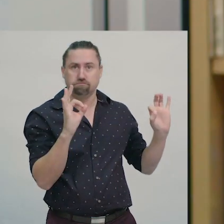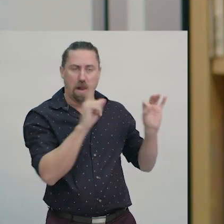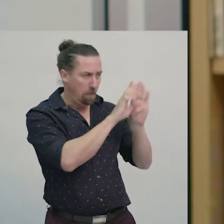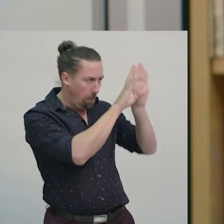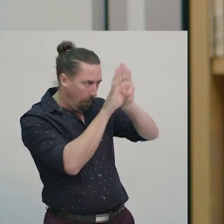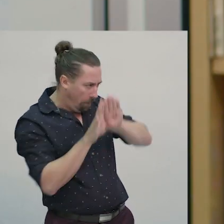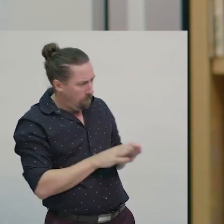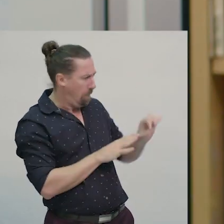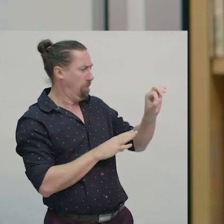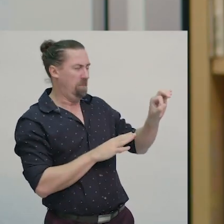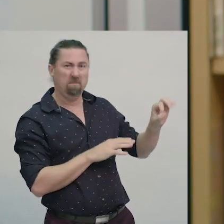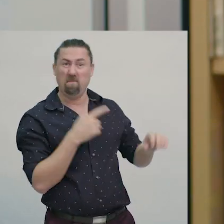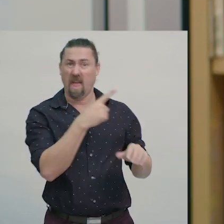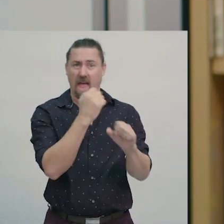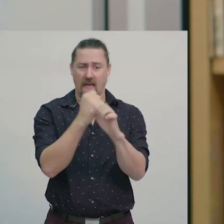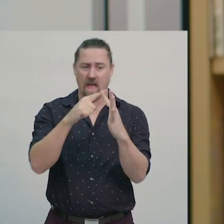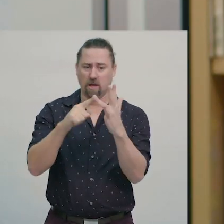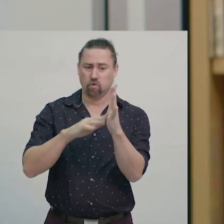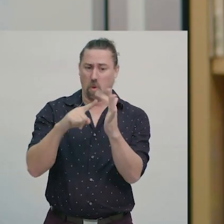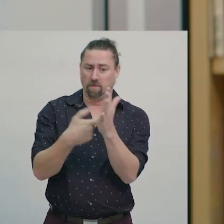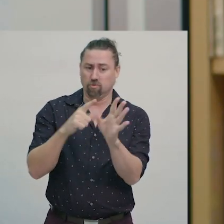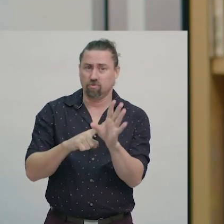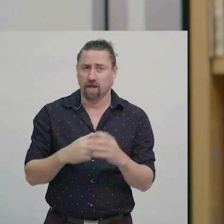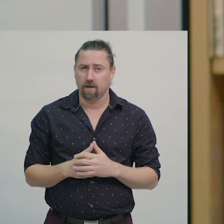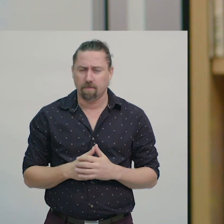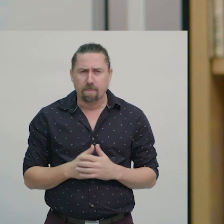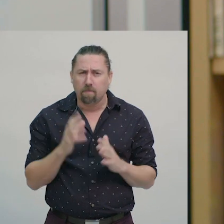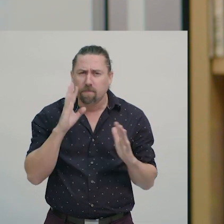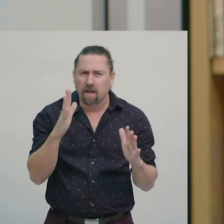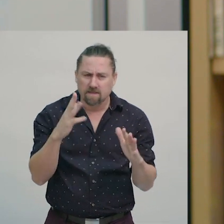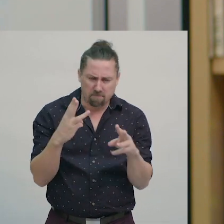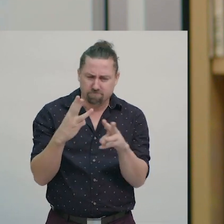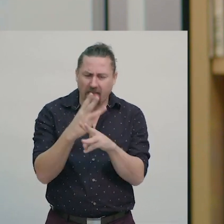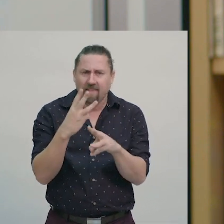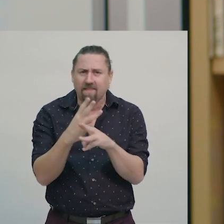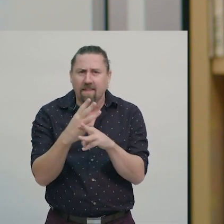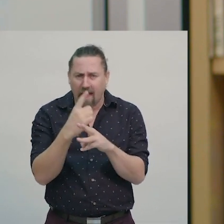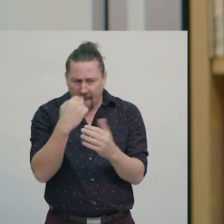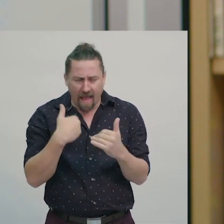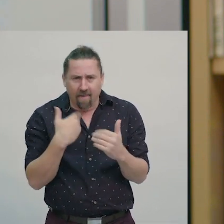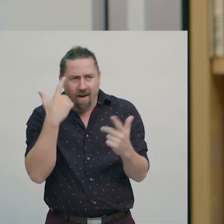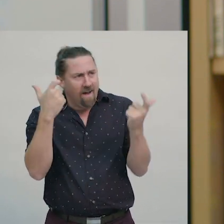This is geometry in action. How exciting, that maths can describe what nature shows us.